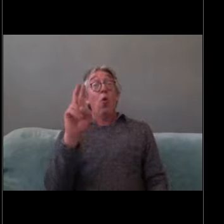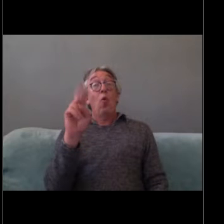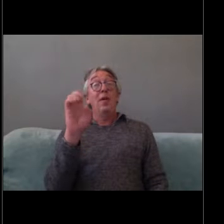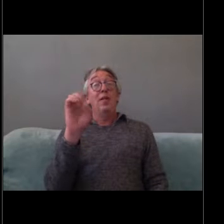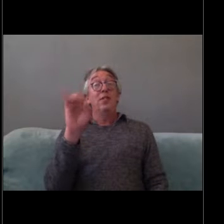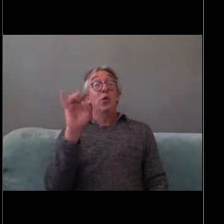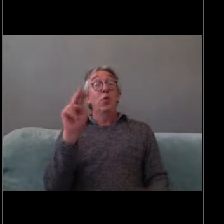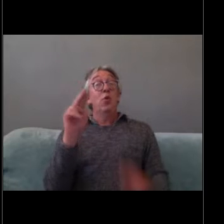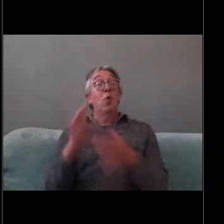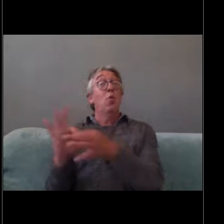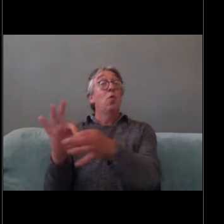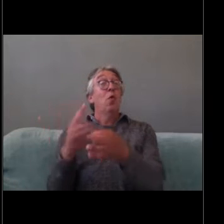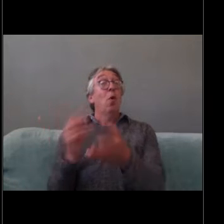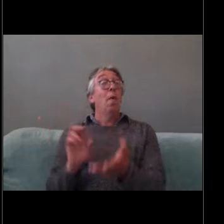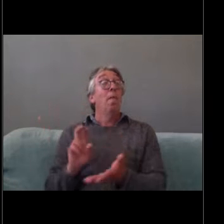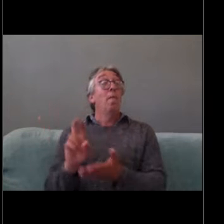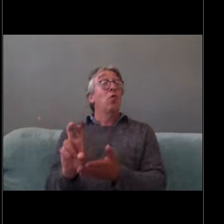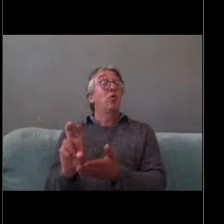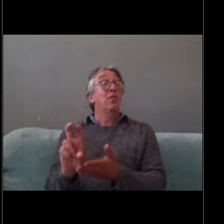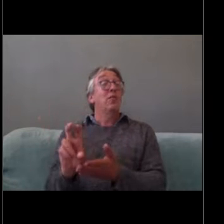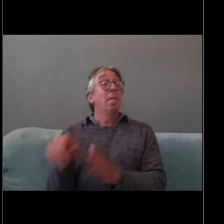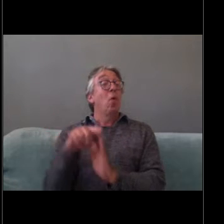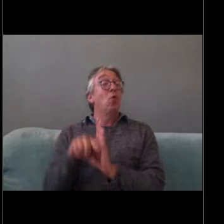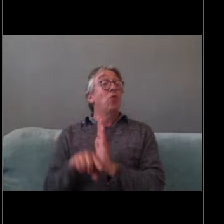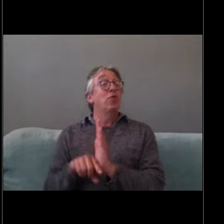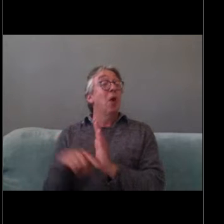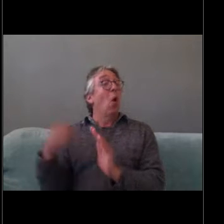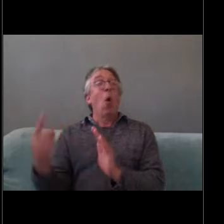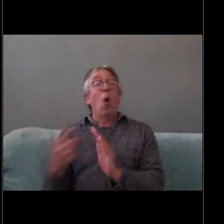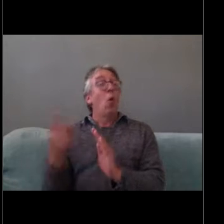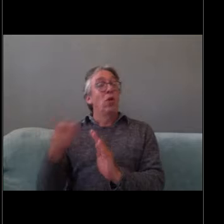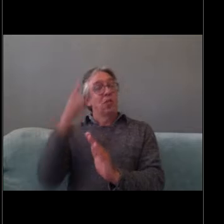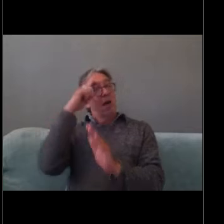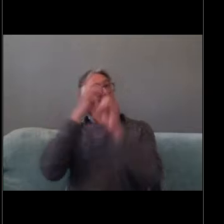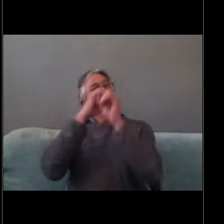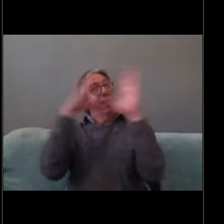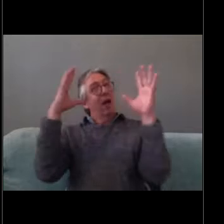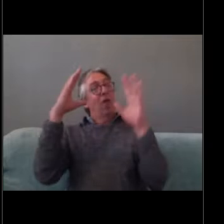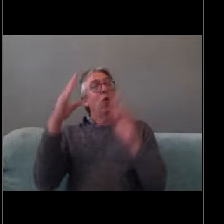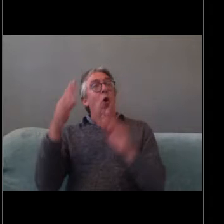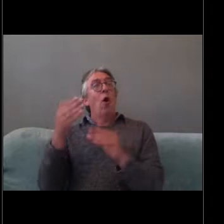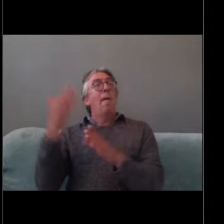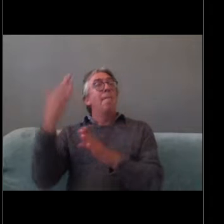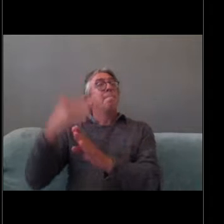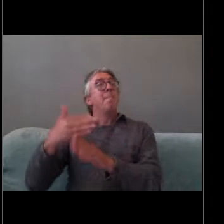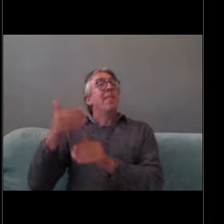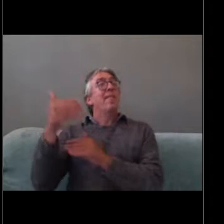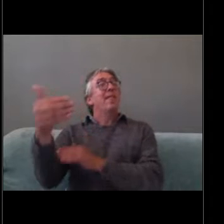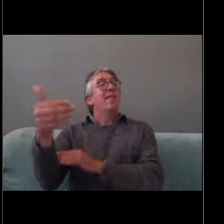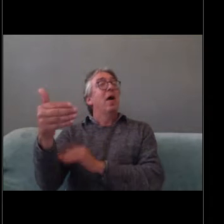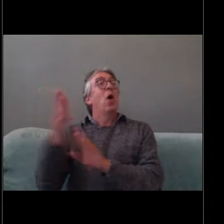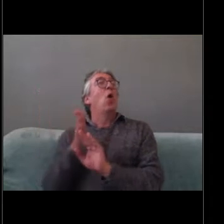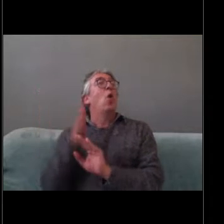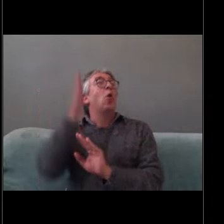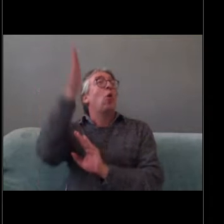at the mid or long-term perspective strategic frameworks. What we call Ex ante conditions or enabling conditions.